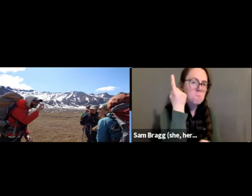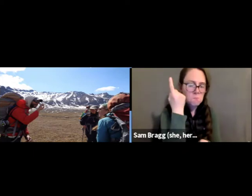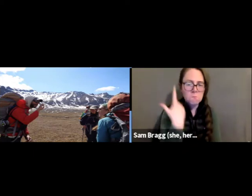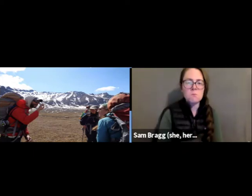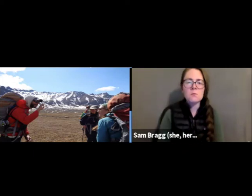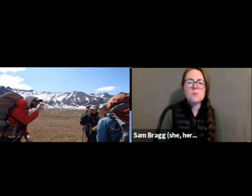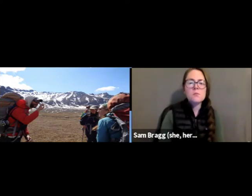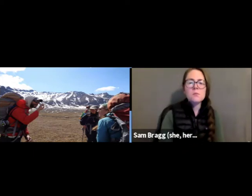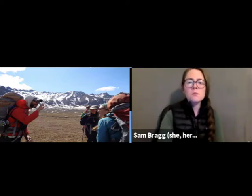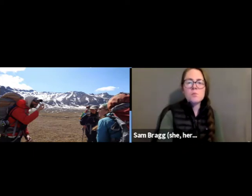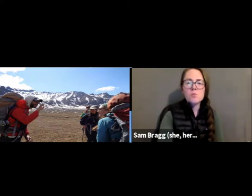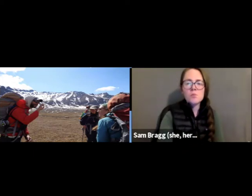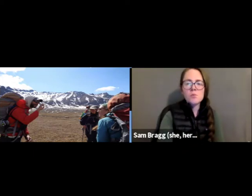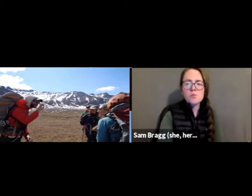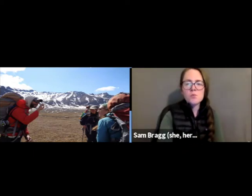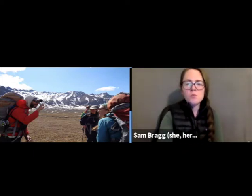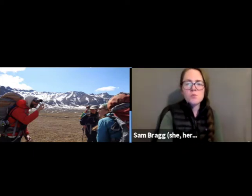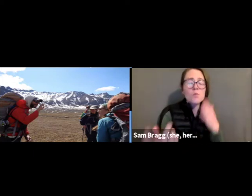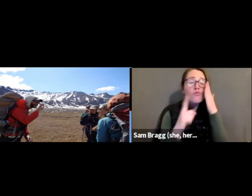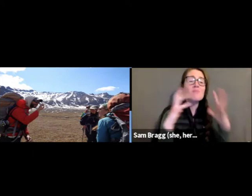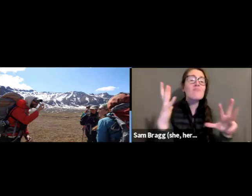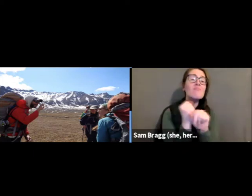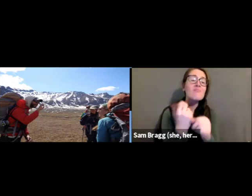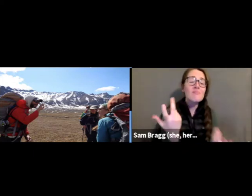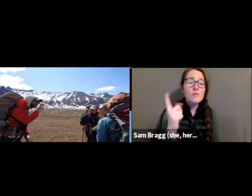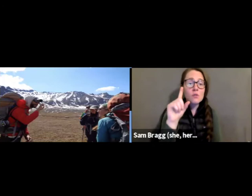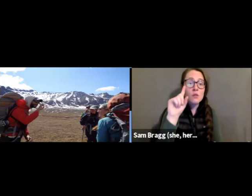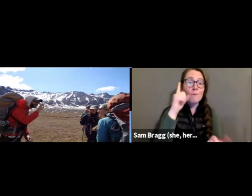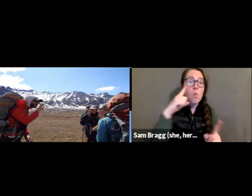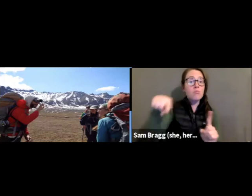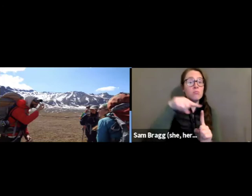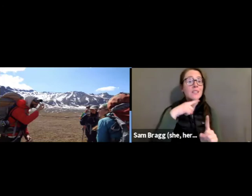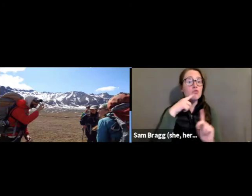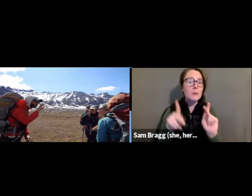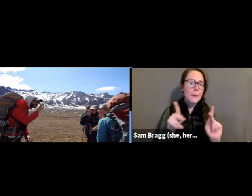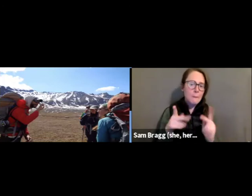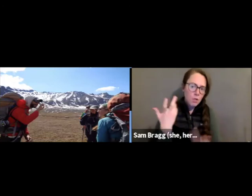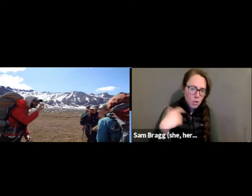100 exactly the same experience no but i think they were able to get an idea of my experience